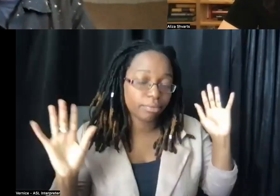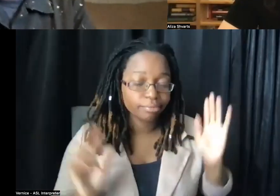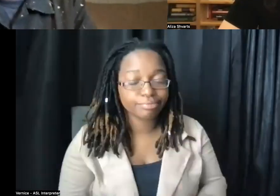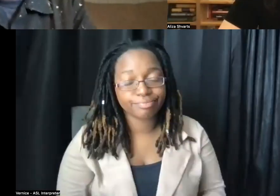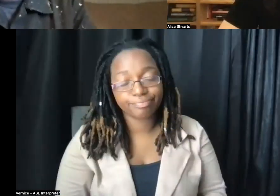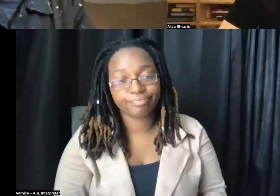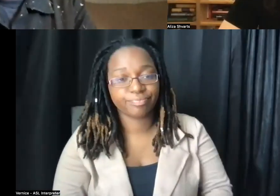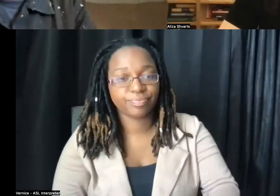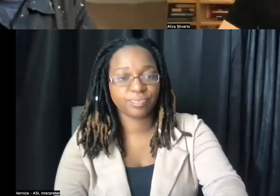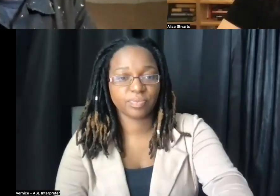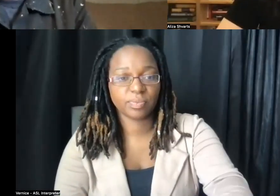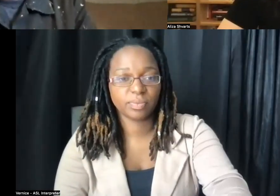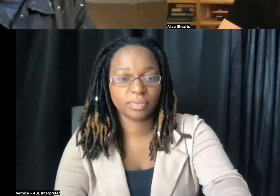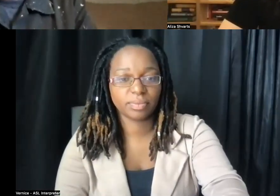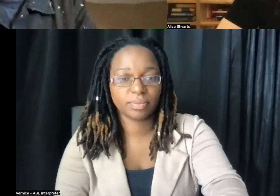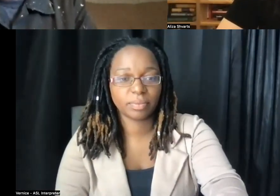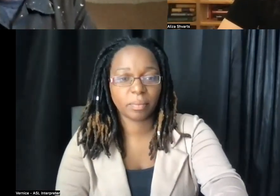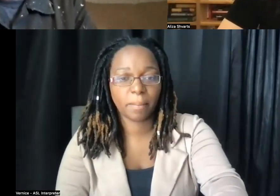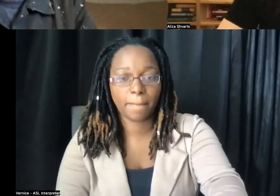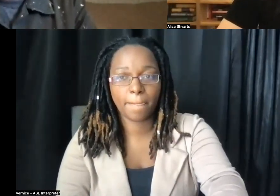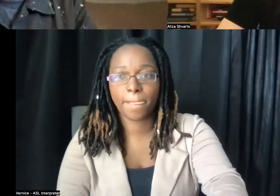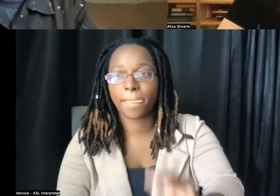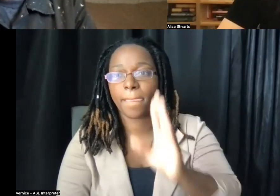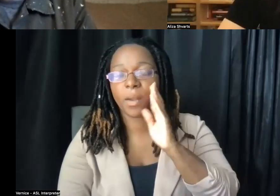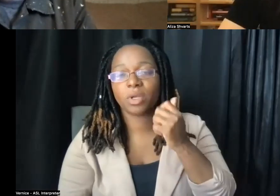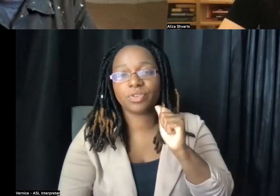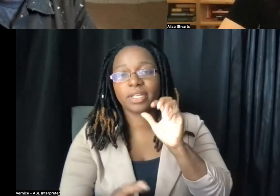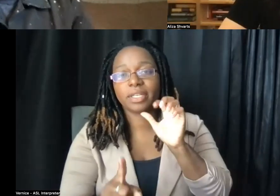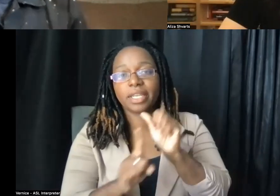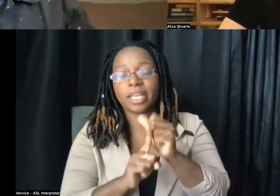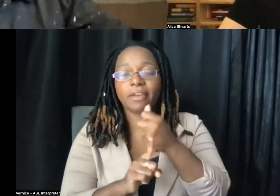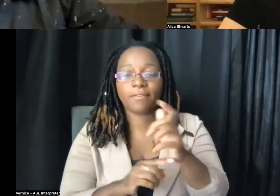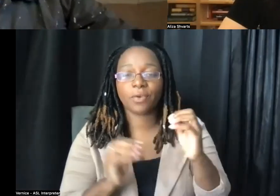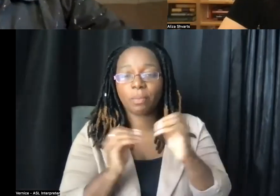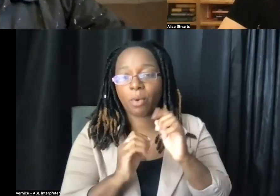I don't anything to do this, right ? ALIZA SHVARTS: